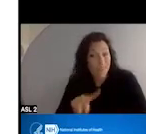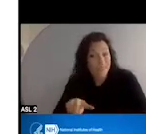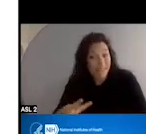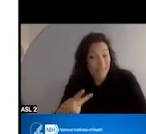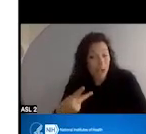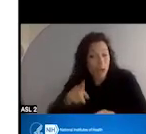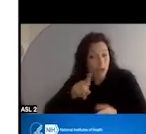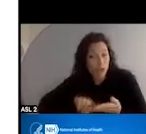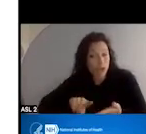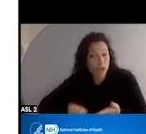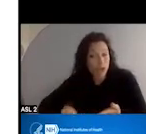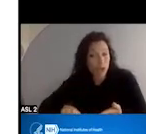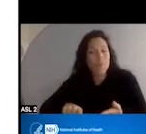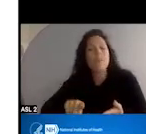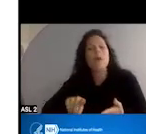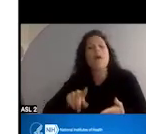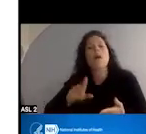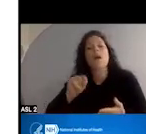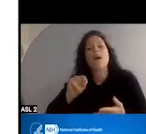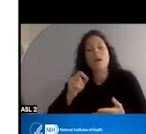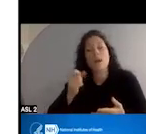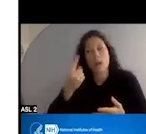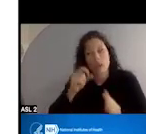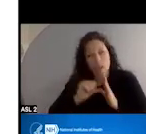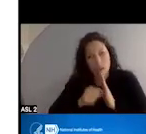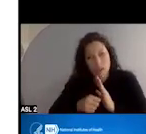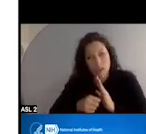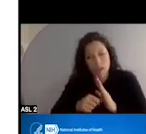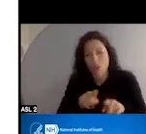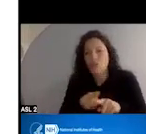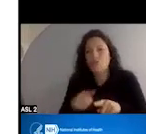But I do want to indicate, and this is also what it says in the frequently asked question,